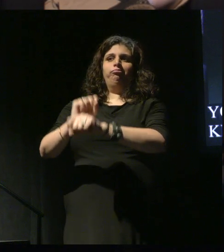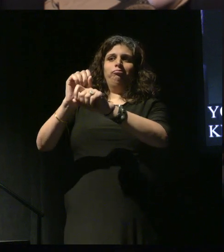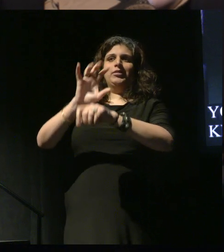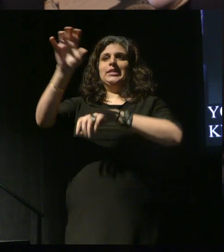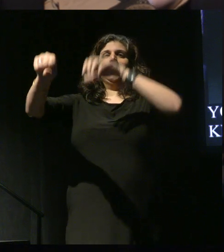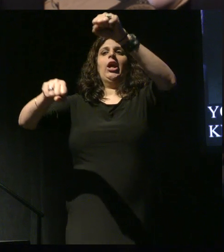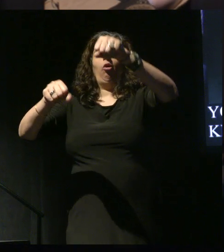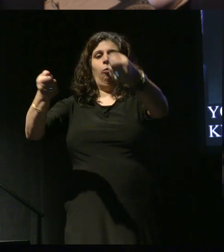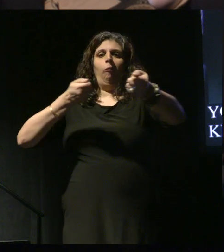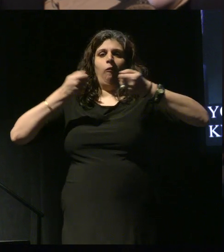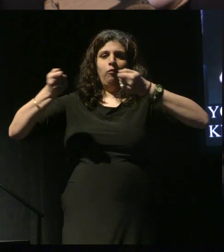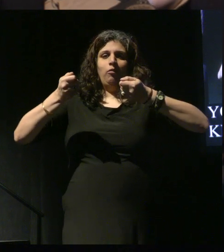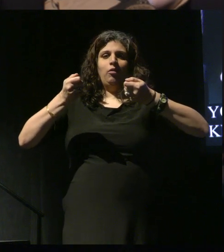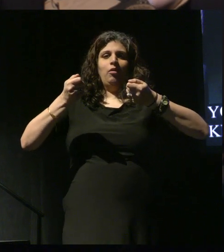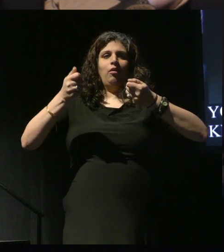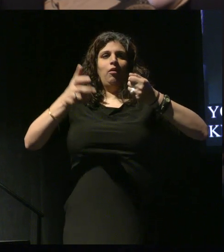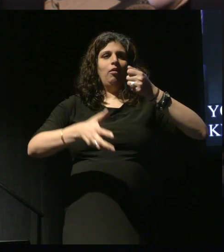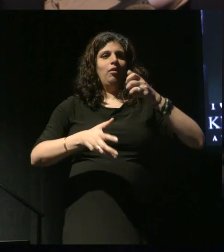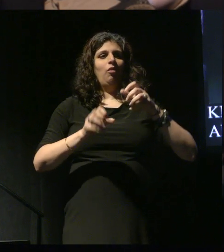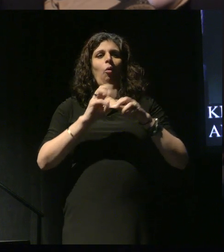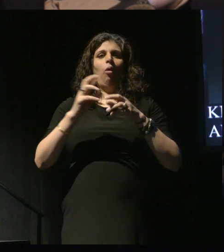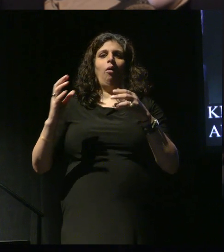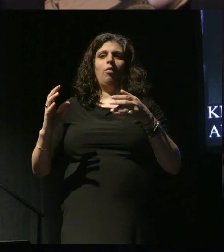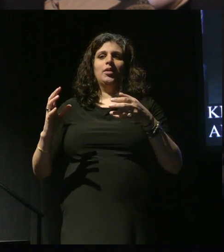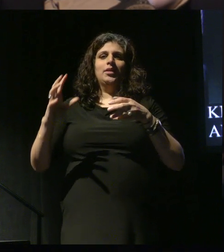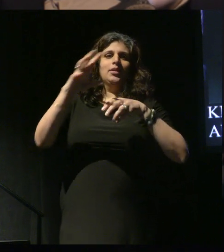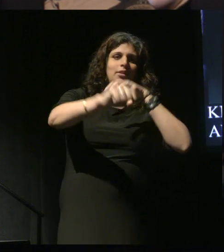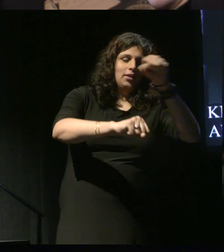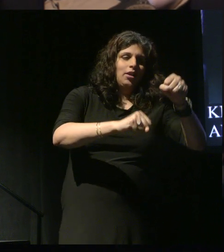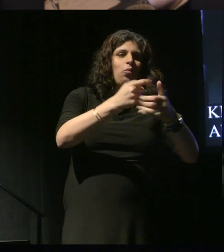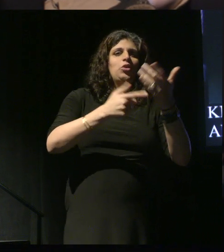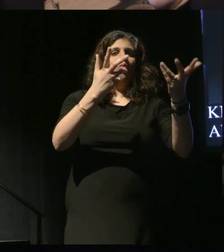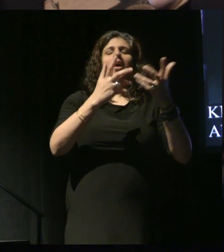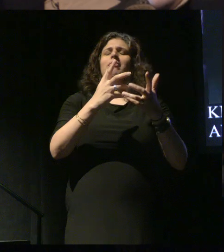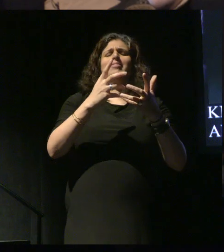co-op what you want to get out of the book. And it's, and you know and honestly,